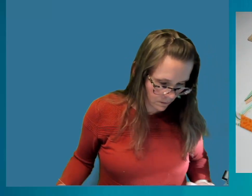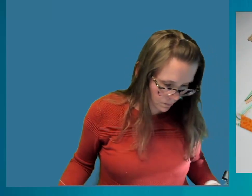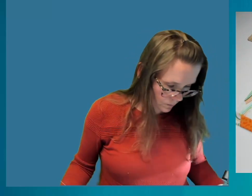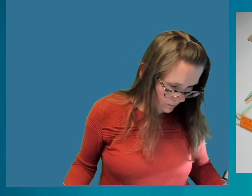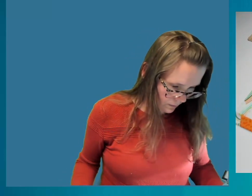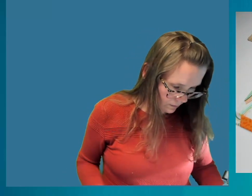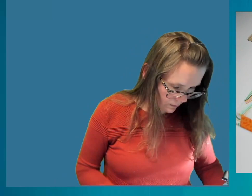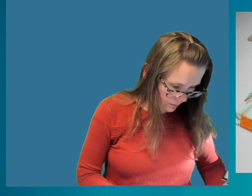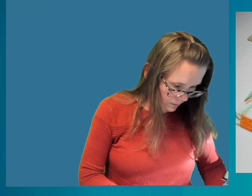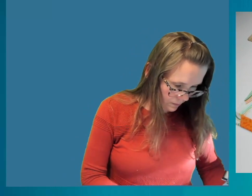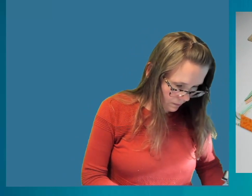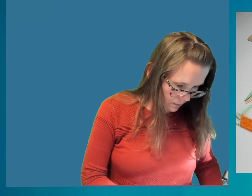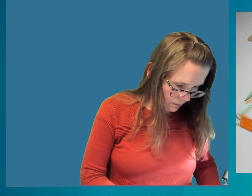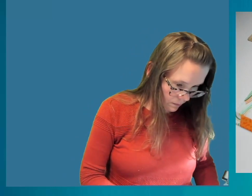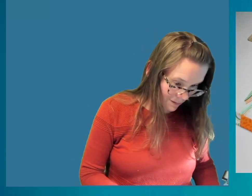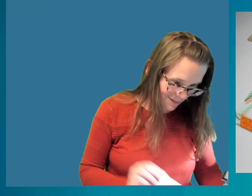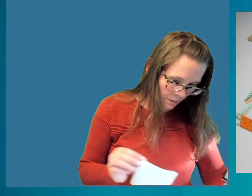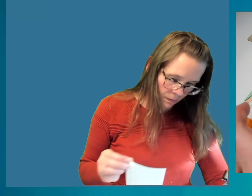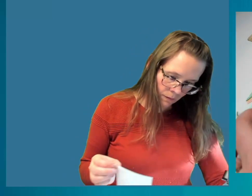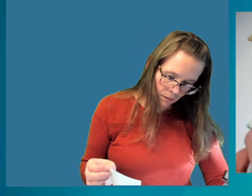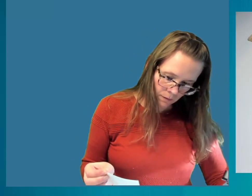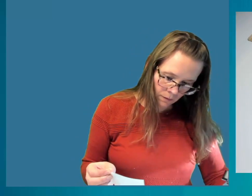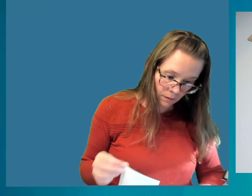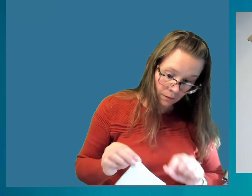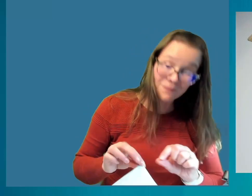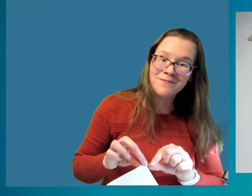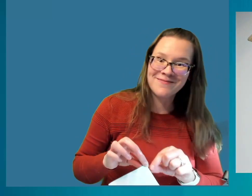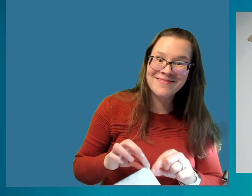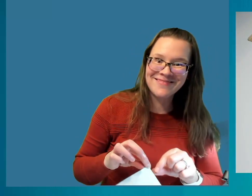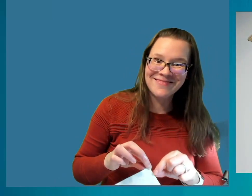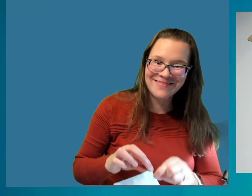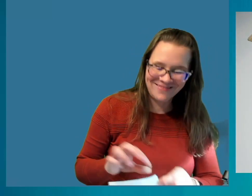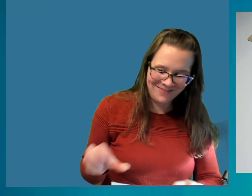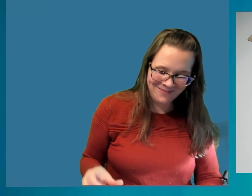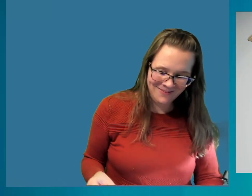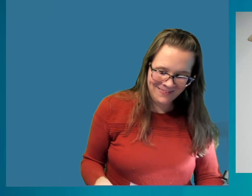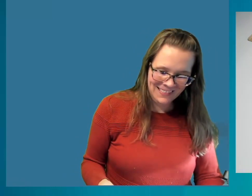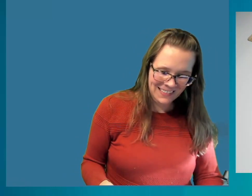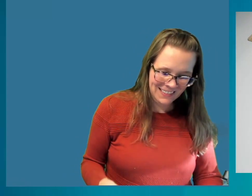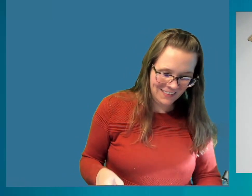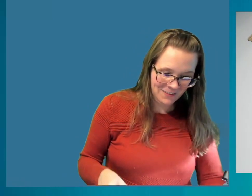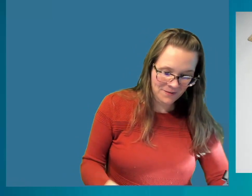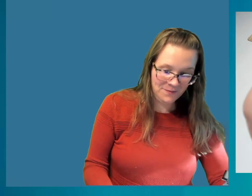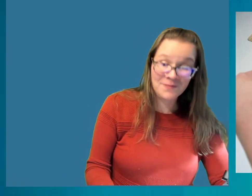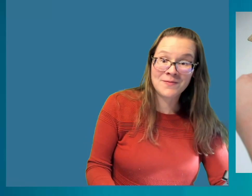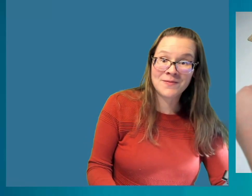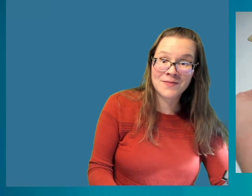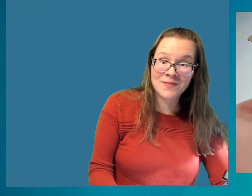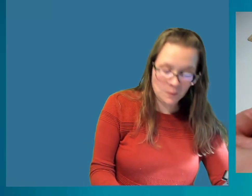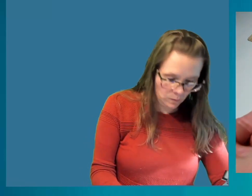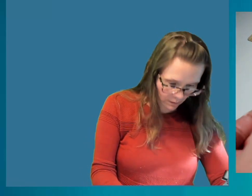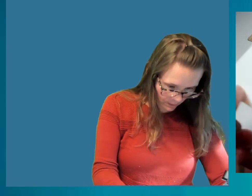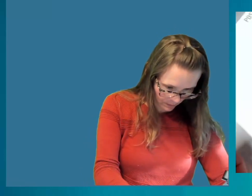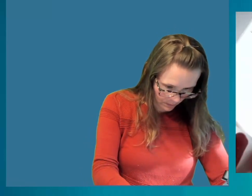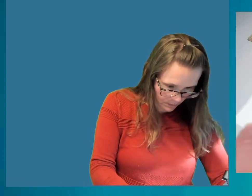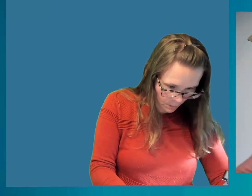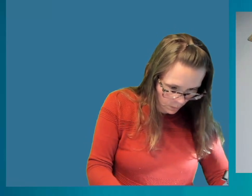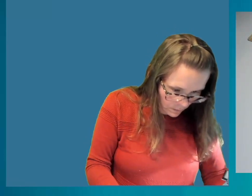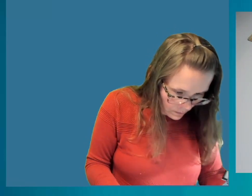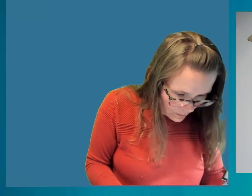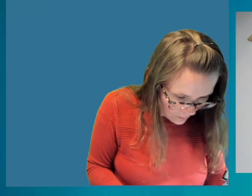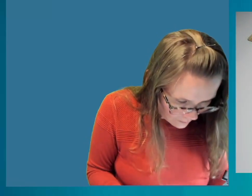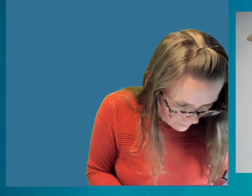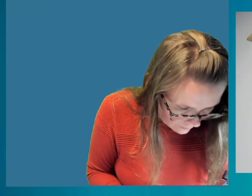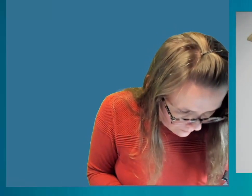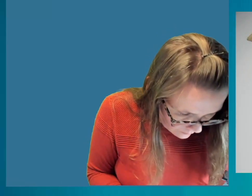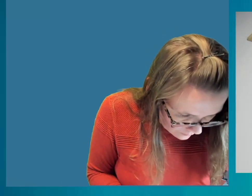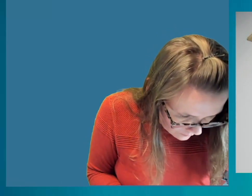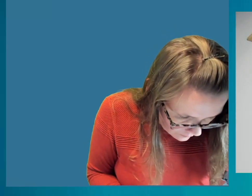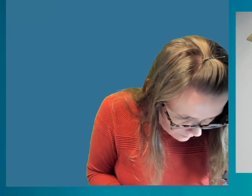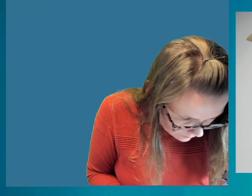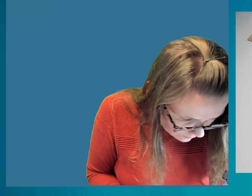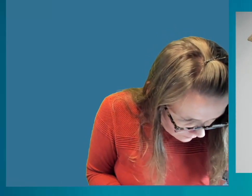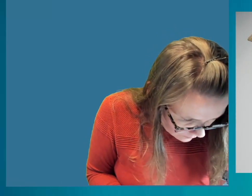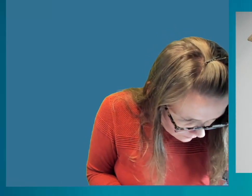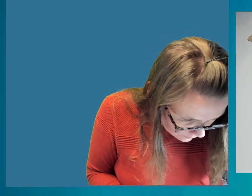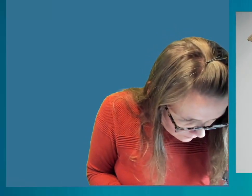Alright so now the tricky part is lining it up. I start along the top, and I try not to have the